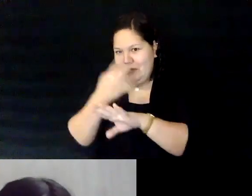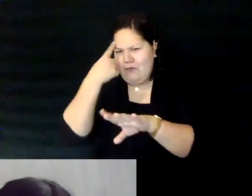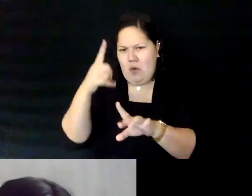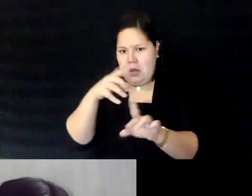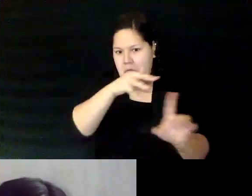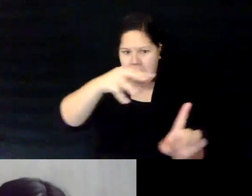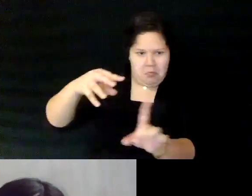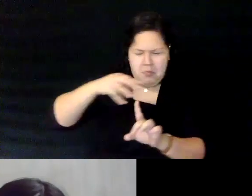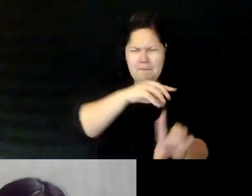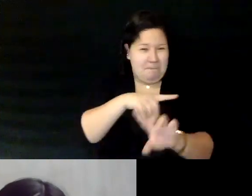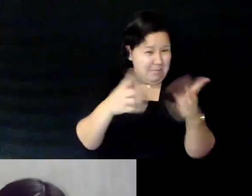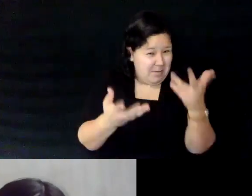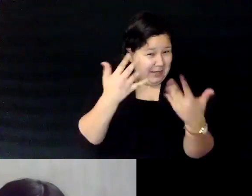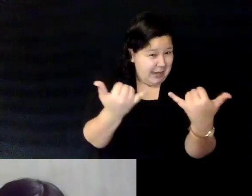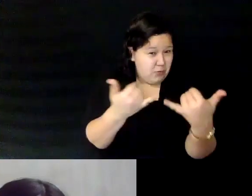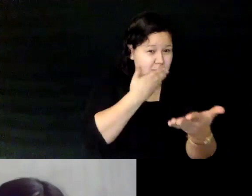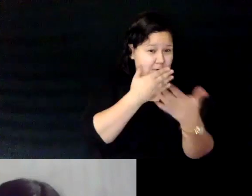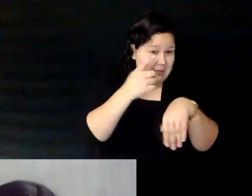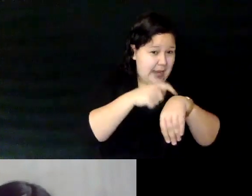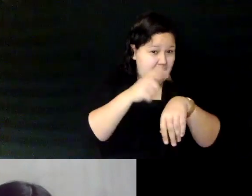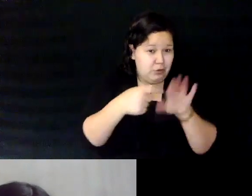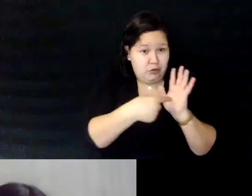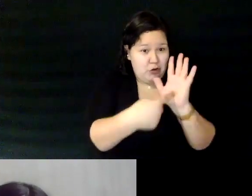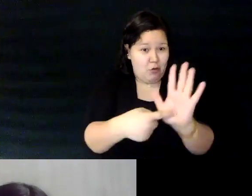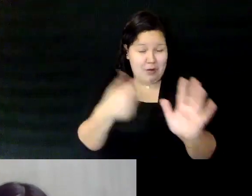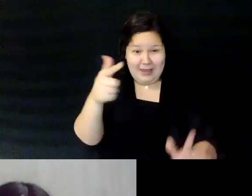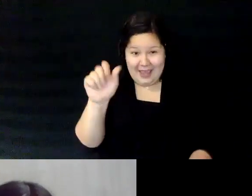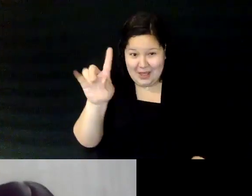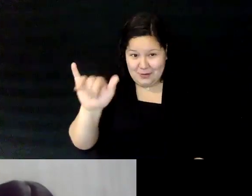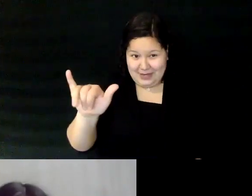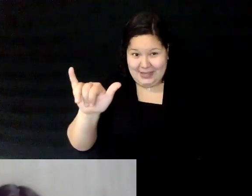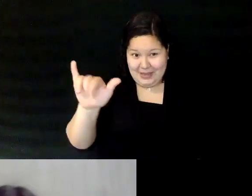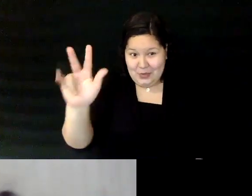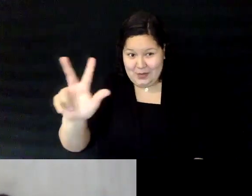good time to share? Maybe that gallery three video clip of what the inside looks like? Okay.